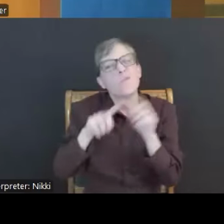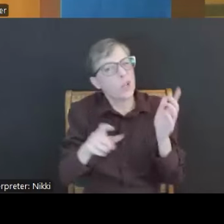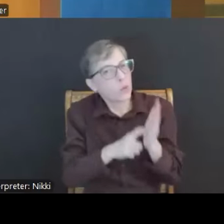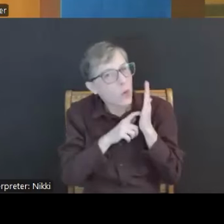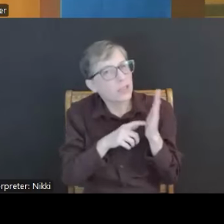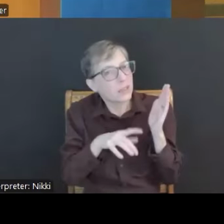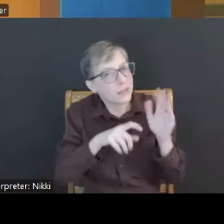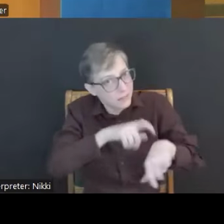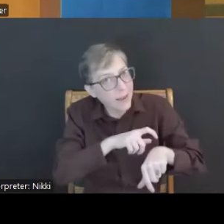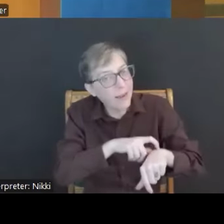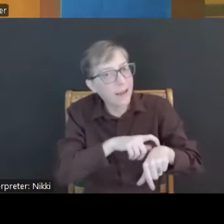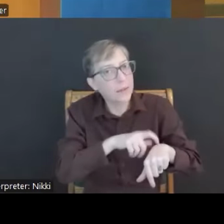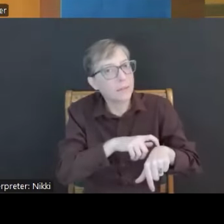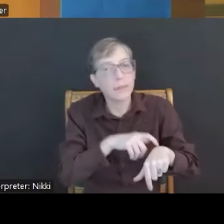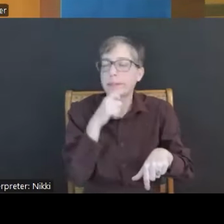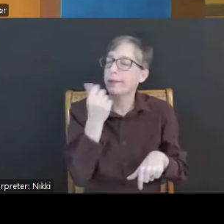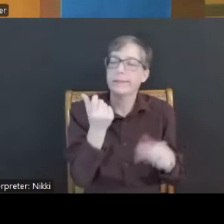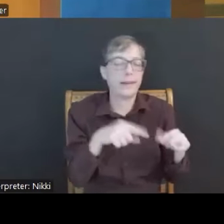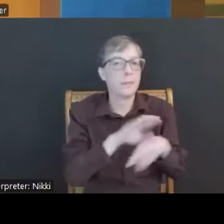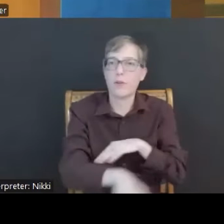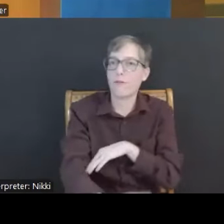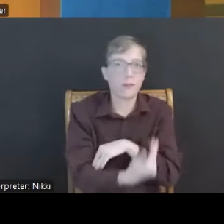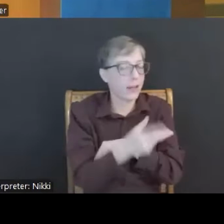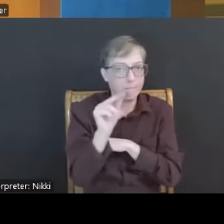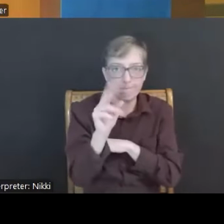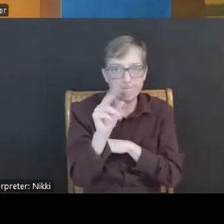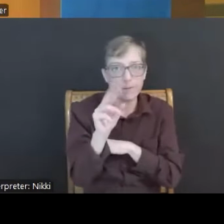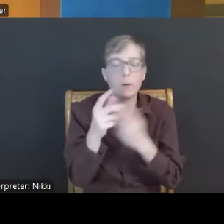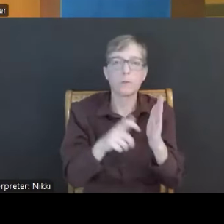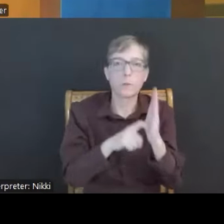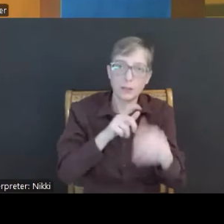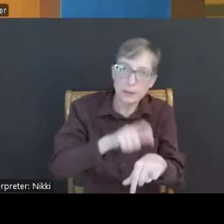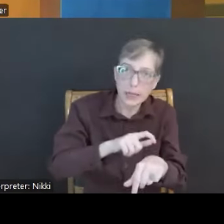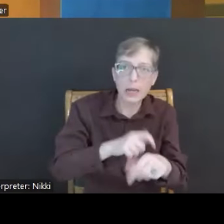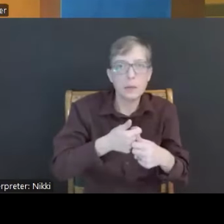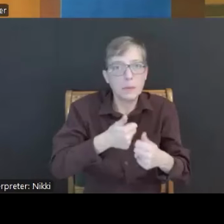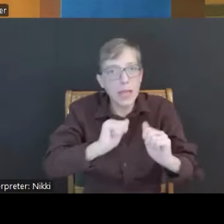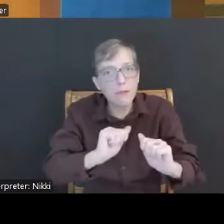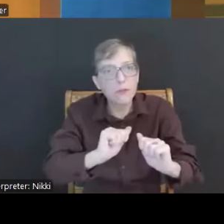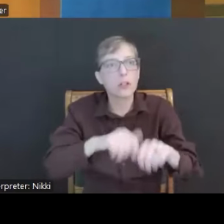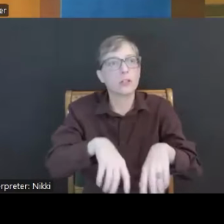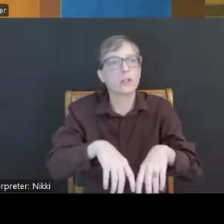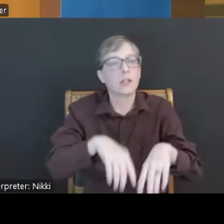it just just happened overnight it took time um and effort um you know our our chief Dr Mike Shar